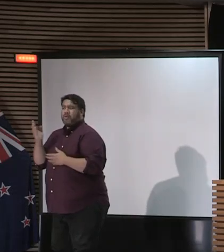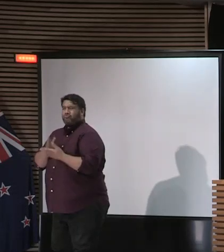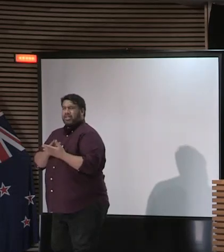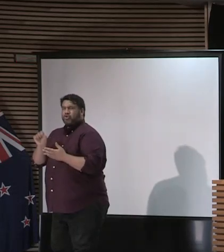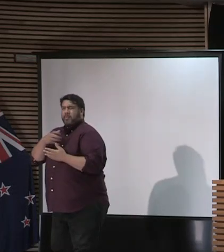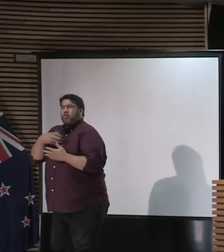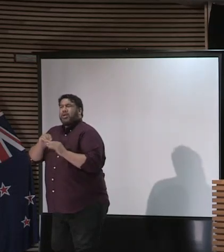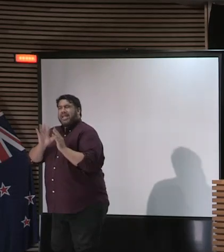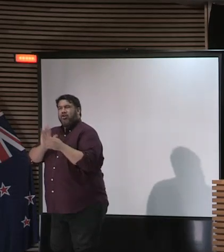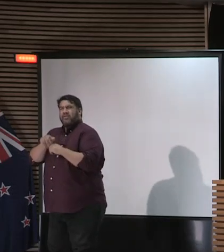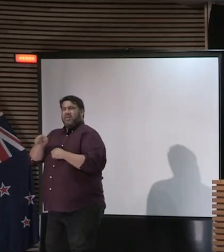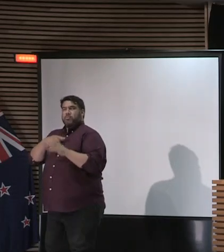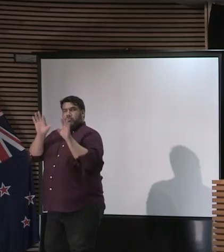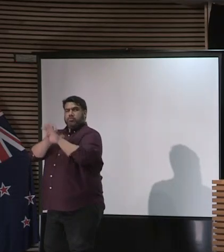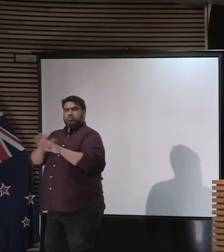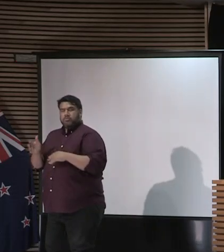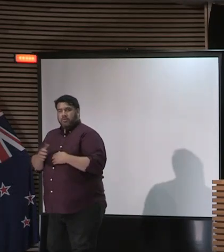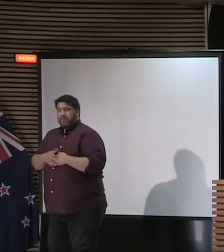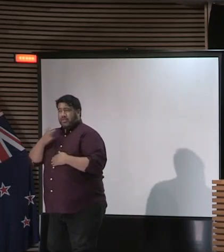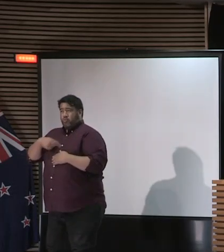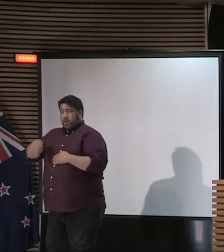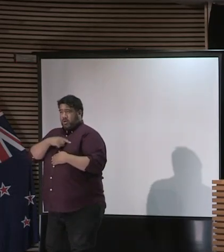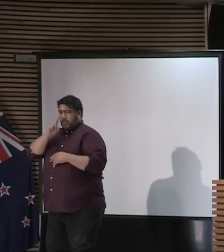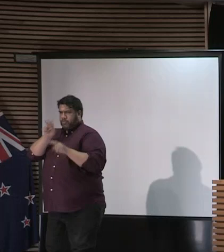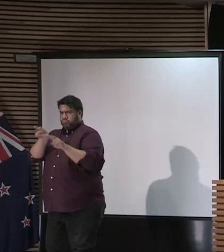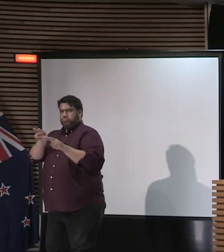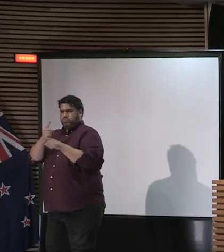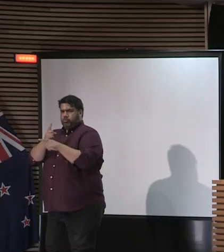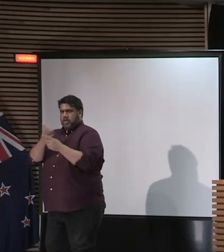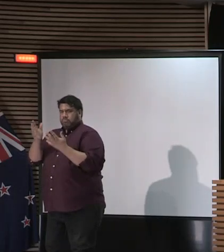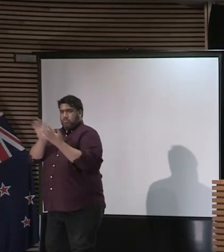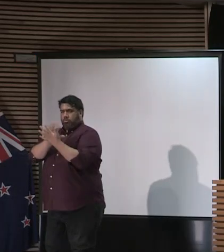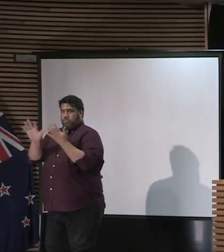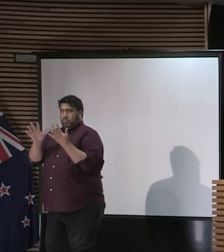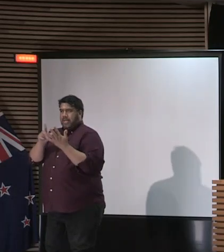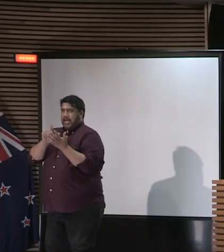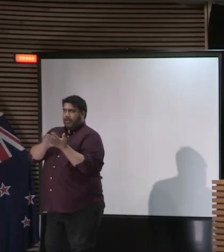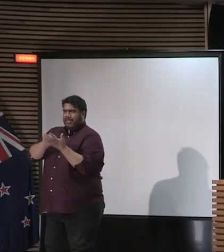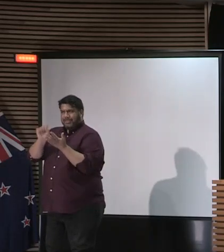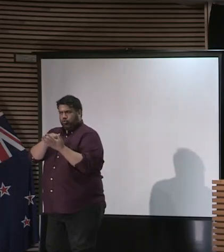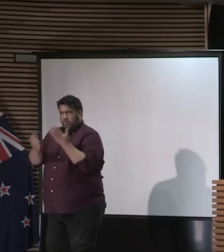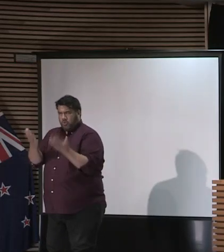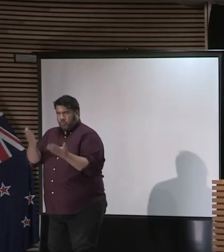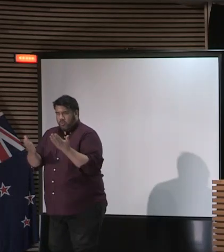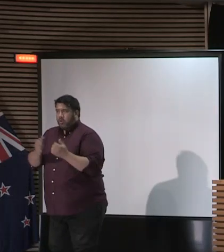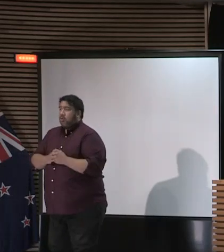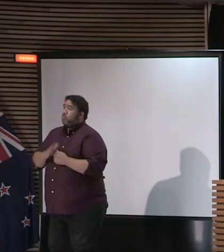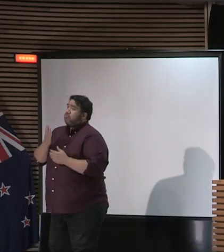was referring to was achieving the goal of elimination or the goals of elimination under Level 4. Can you understand